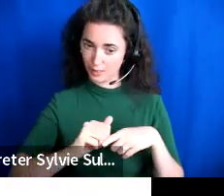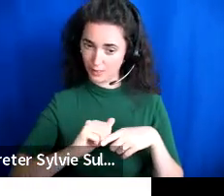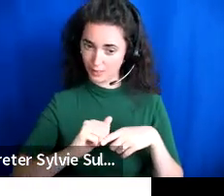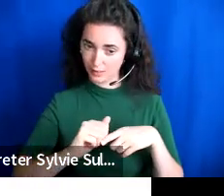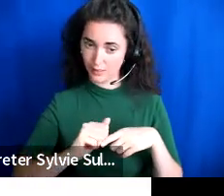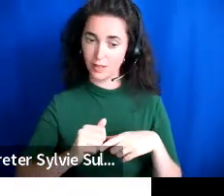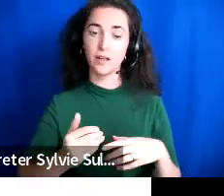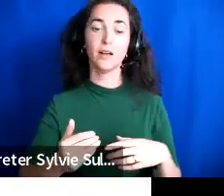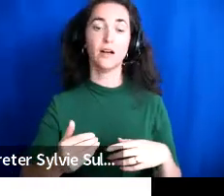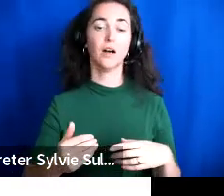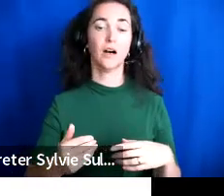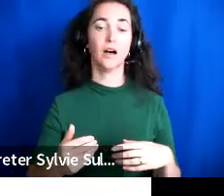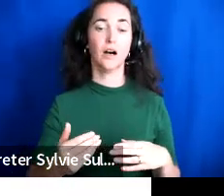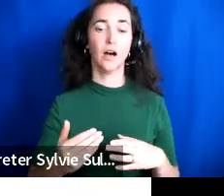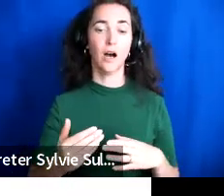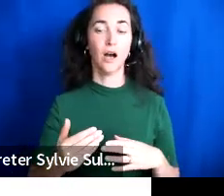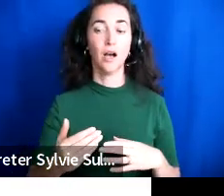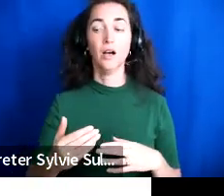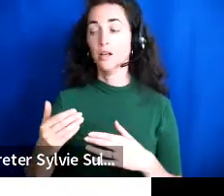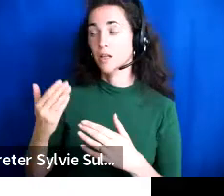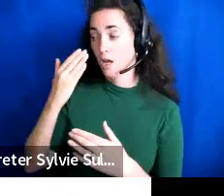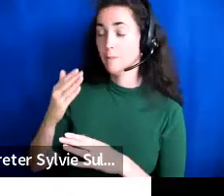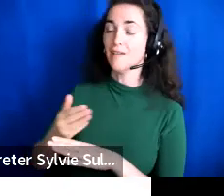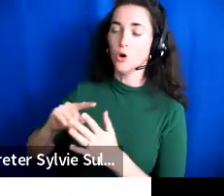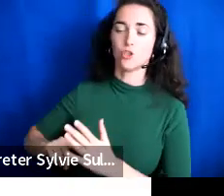You know, work with these students. Okay, So that is part of reaching out.